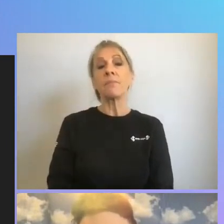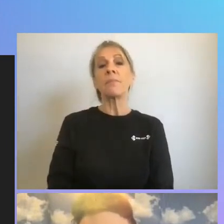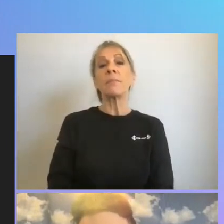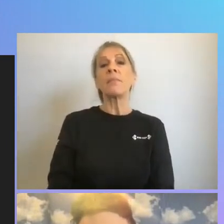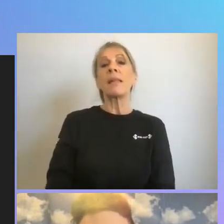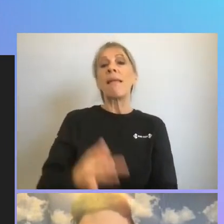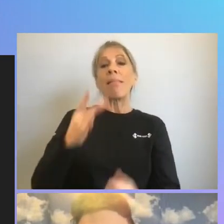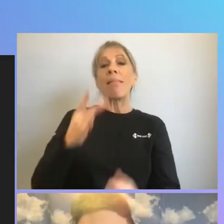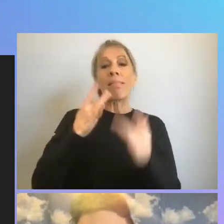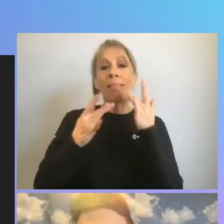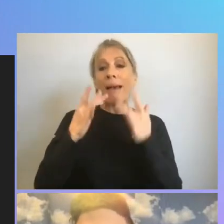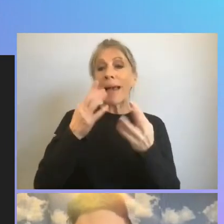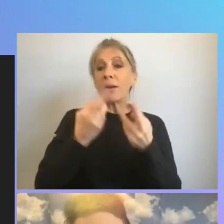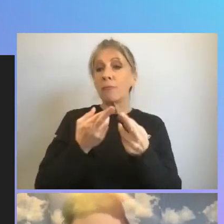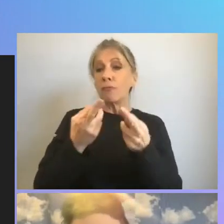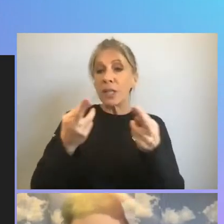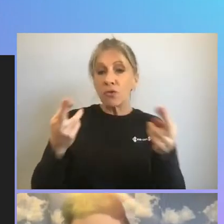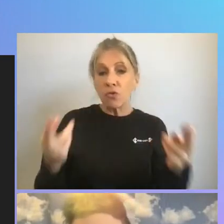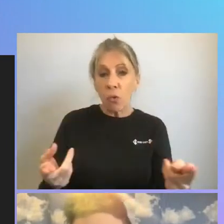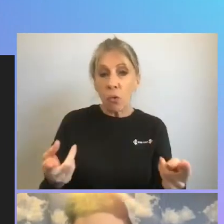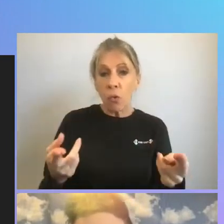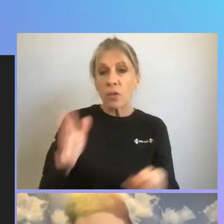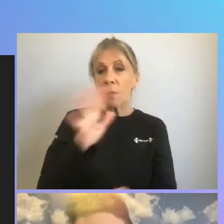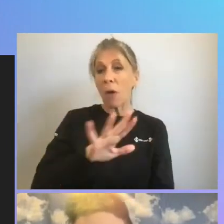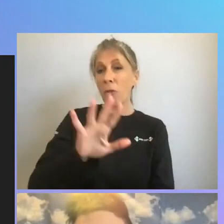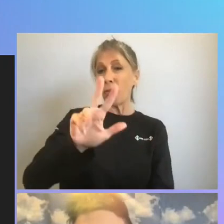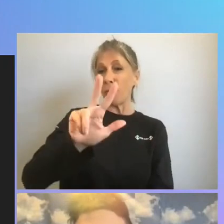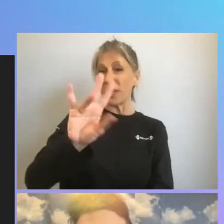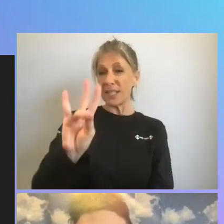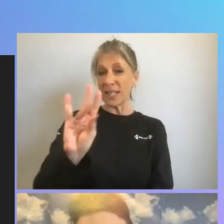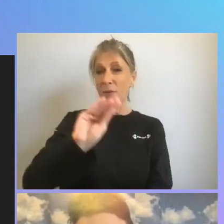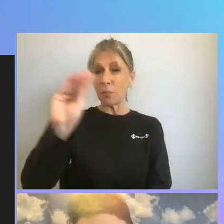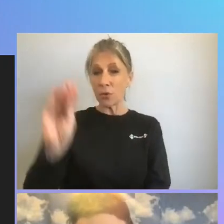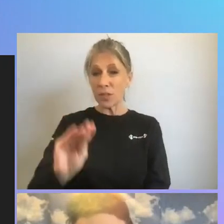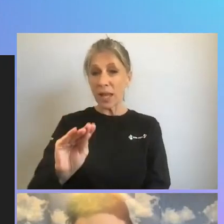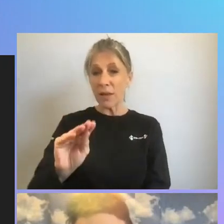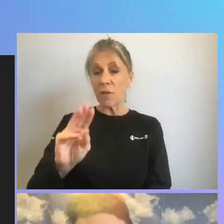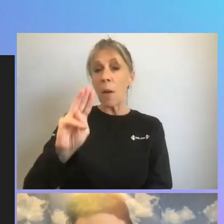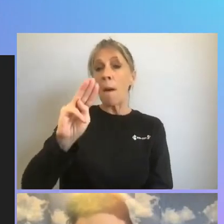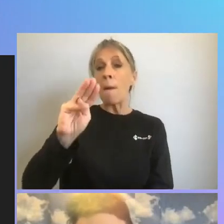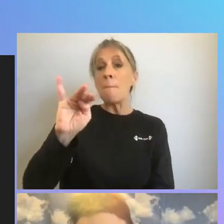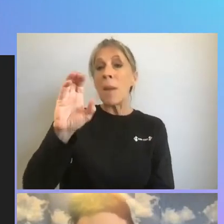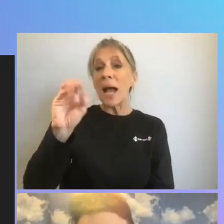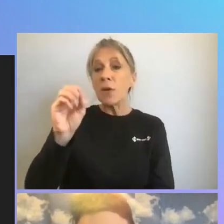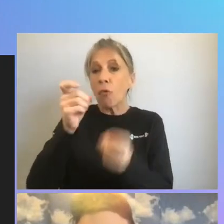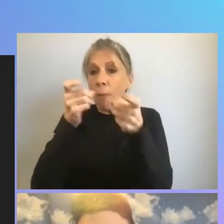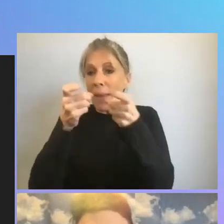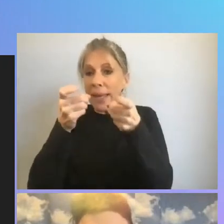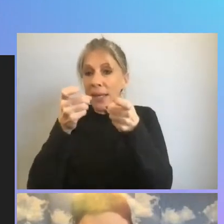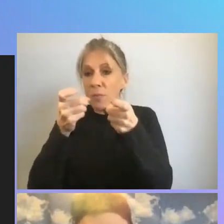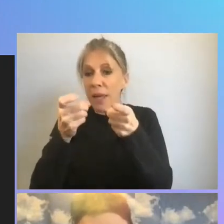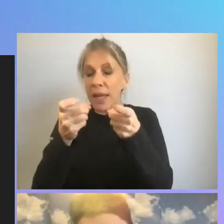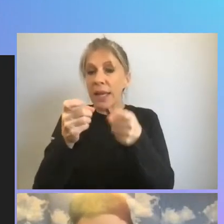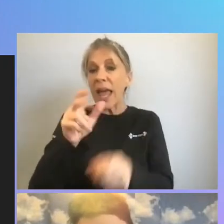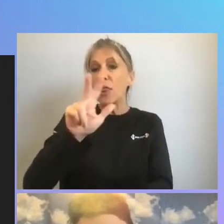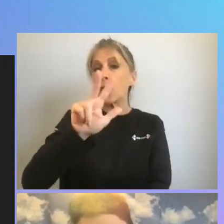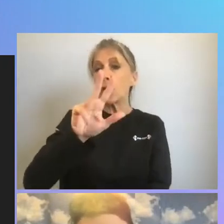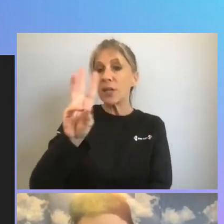resources is here at about 37%